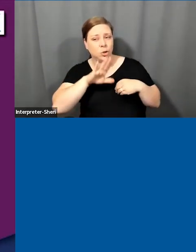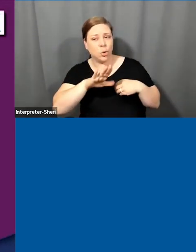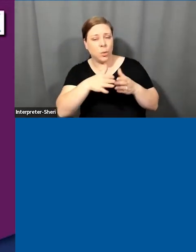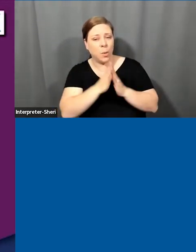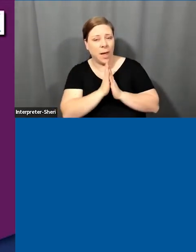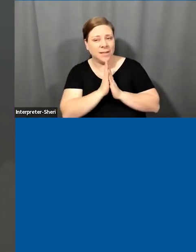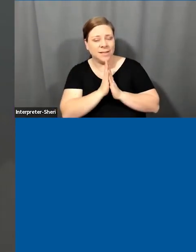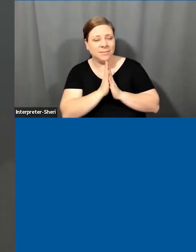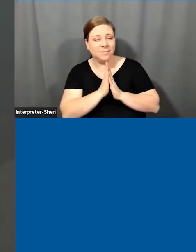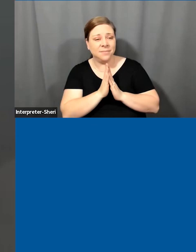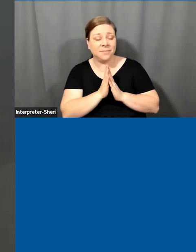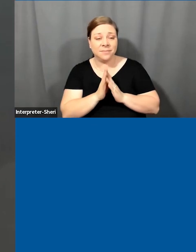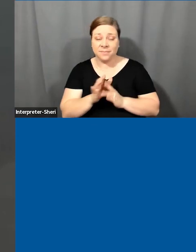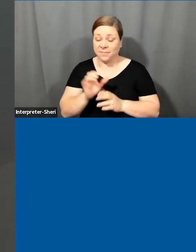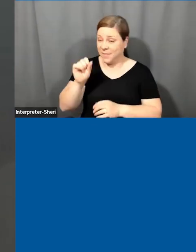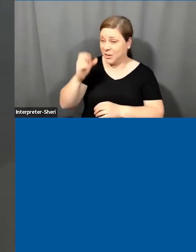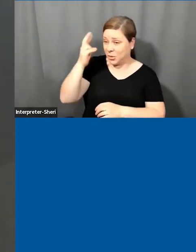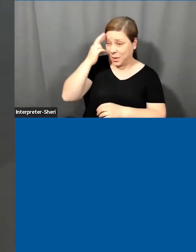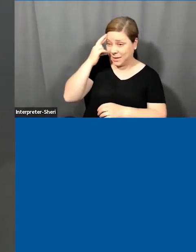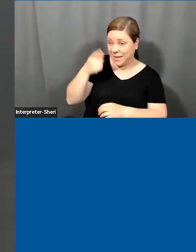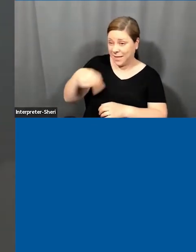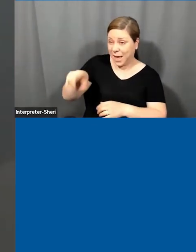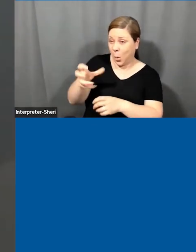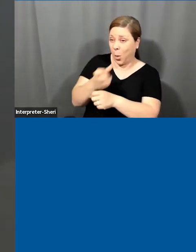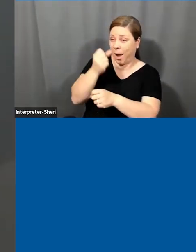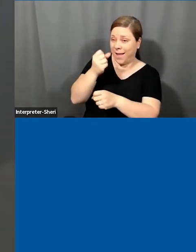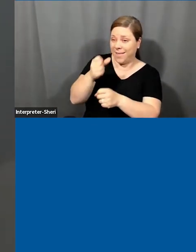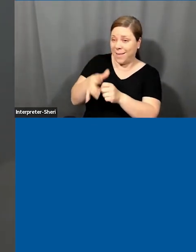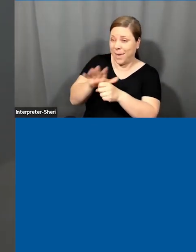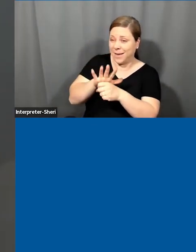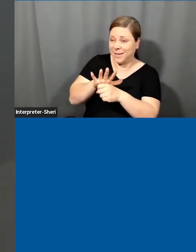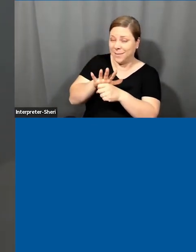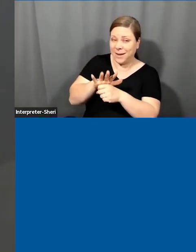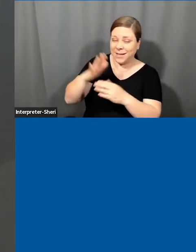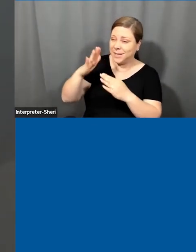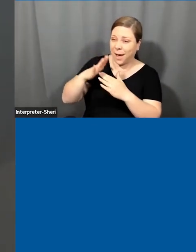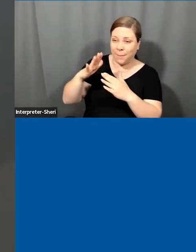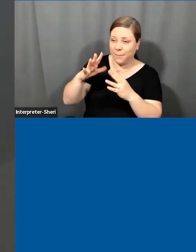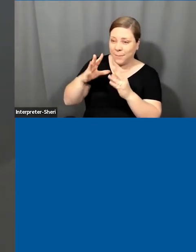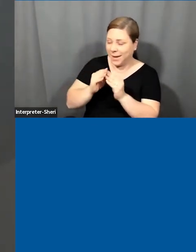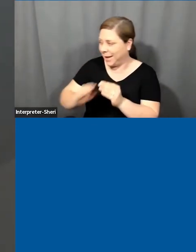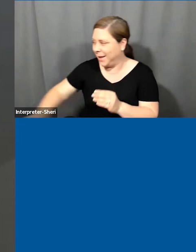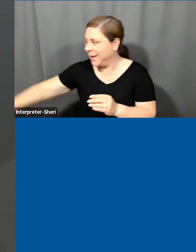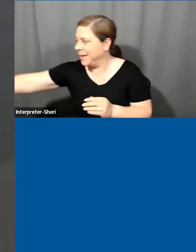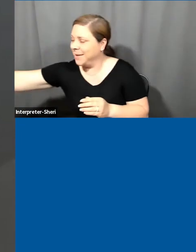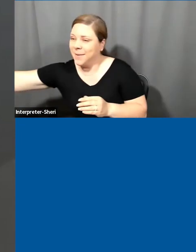And there's a reason they won the pandemic top meeting thing, I mean, people don't talk about going to meetings anymore.